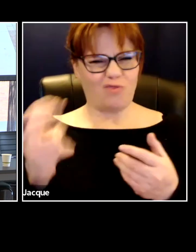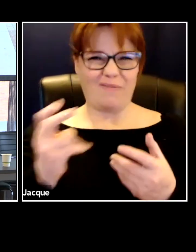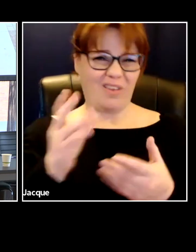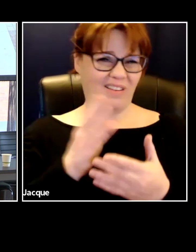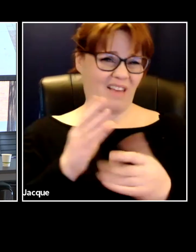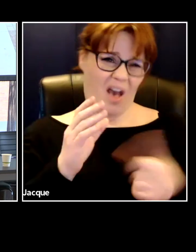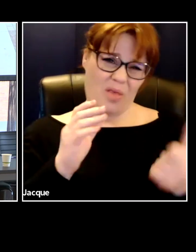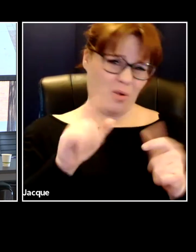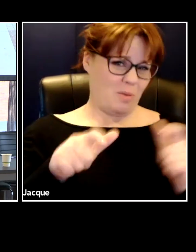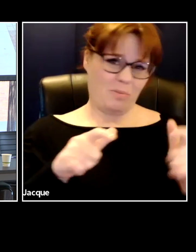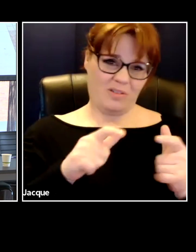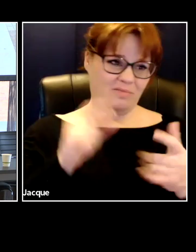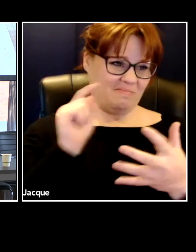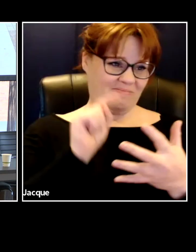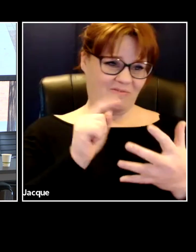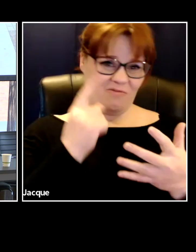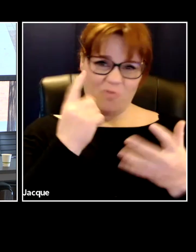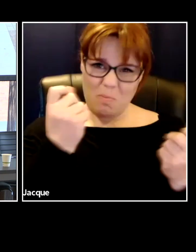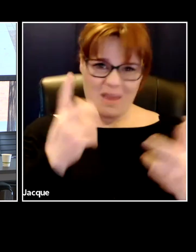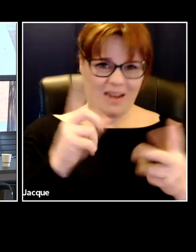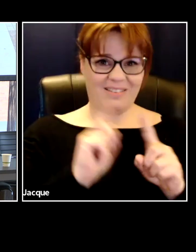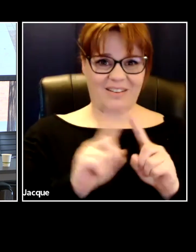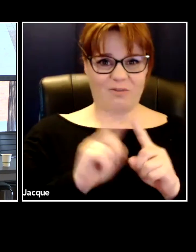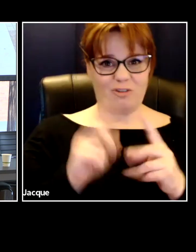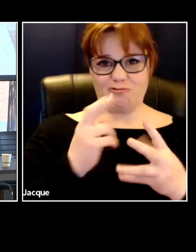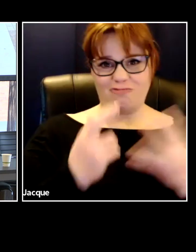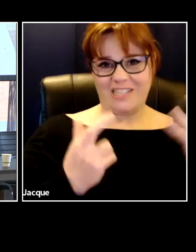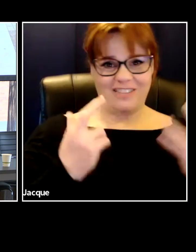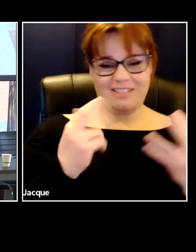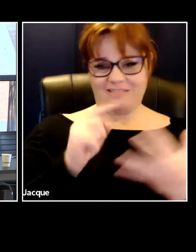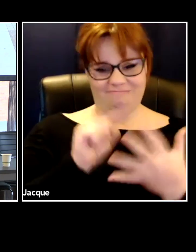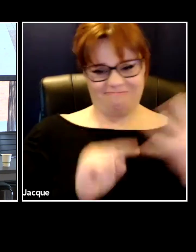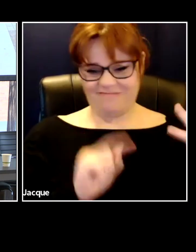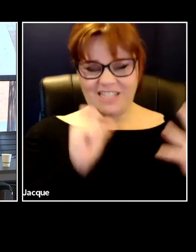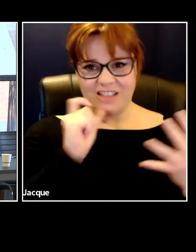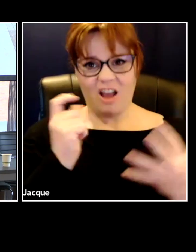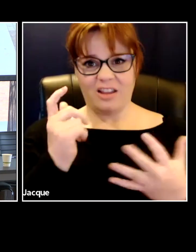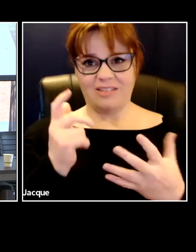it's not um and and you know in places where you know where we're further out that's that's